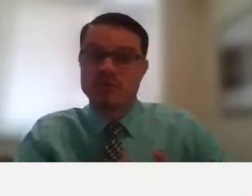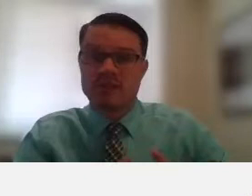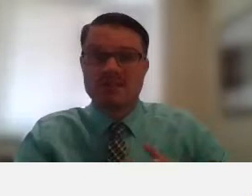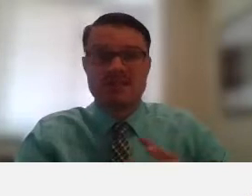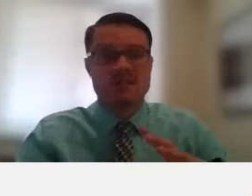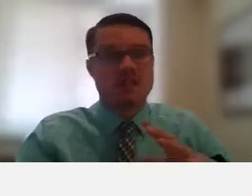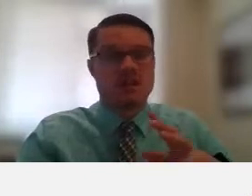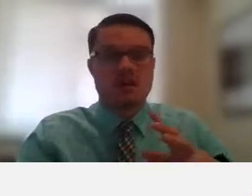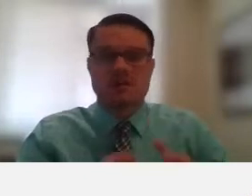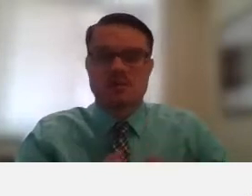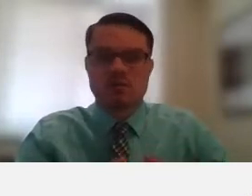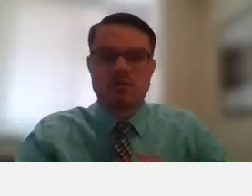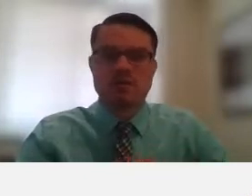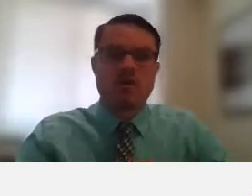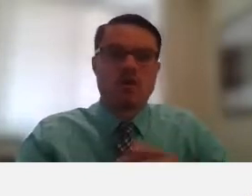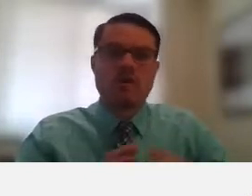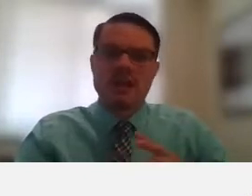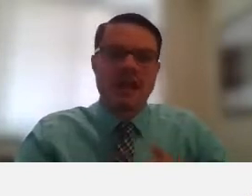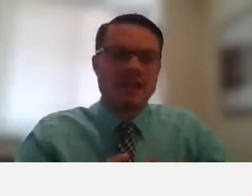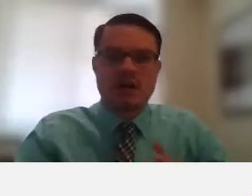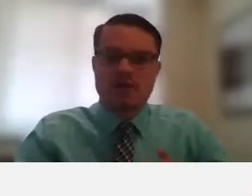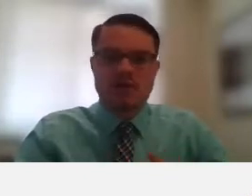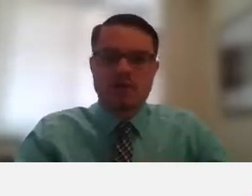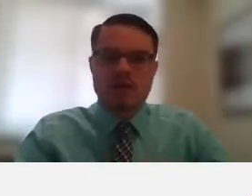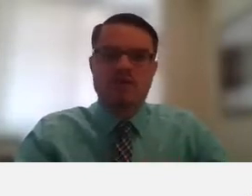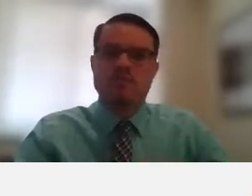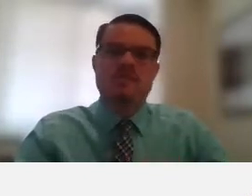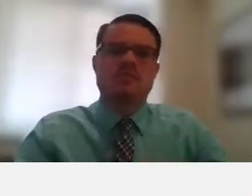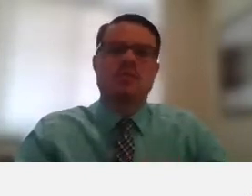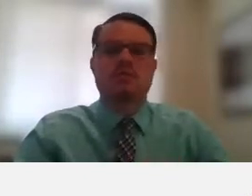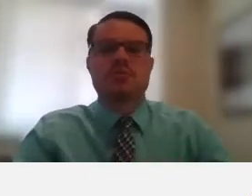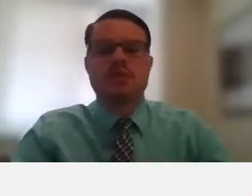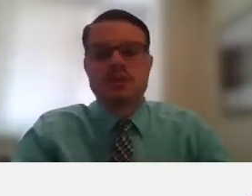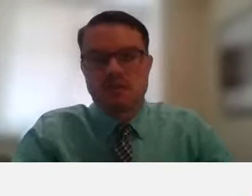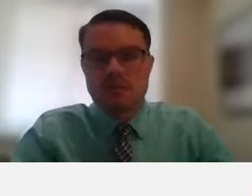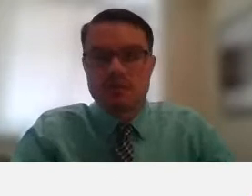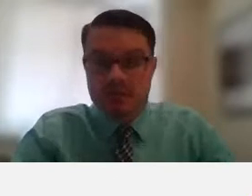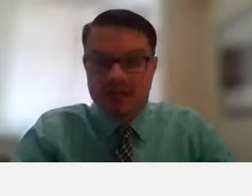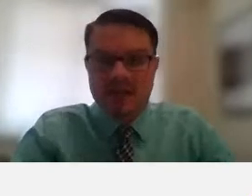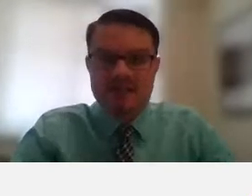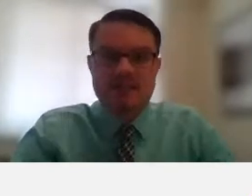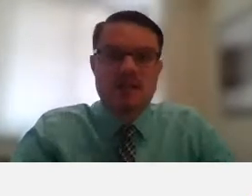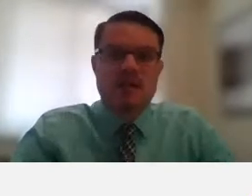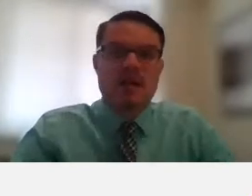prisons, or schools, or really any other location based on multiple complaints of abuse or neglect,